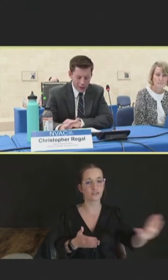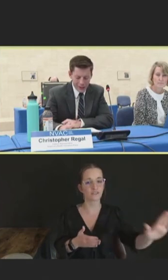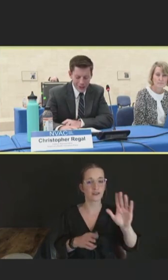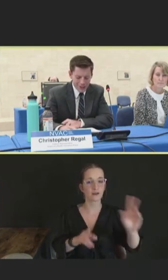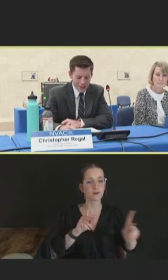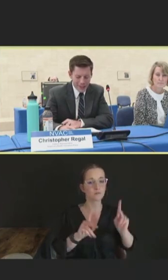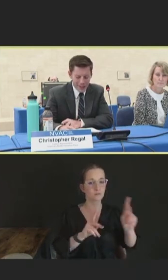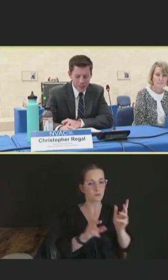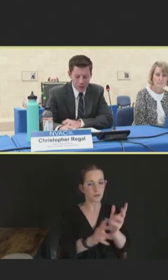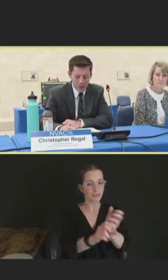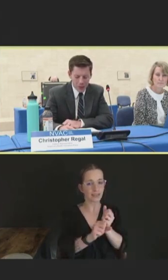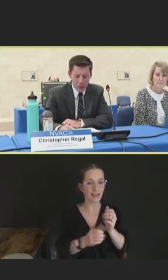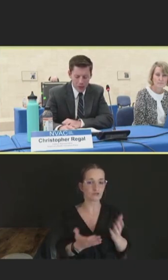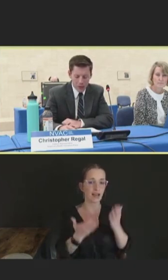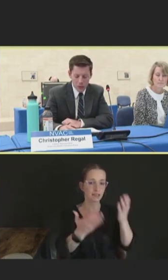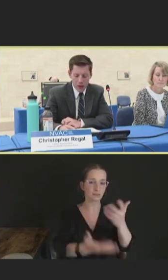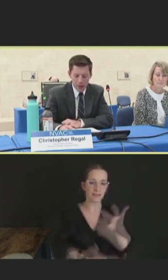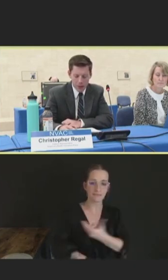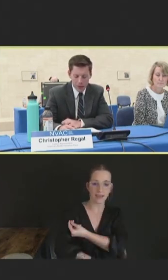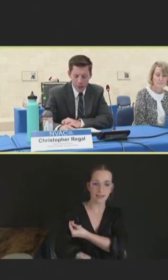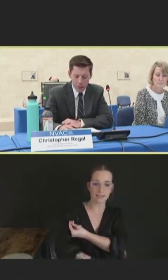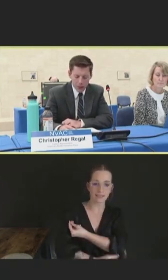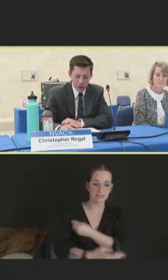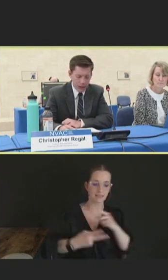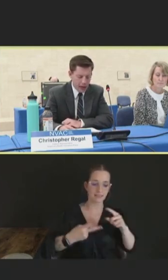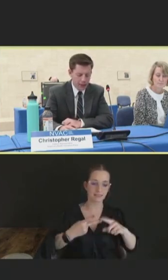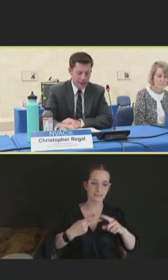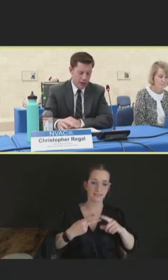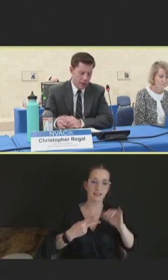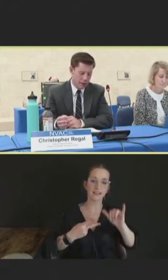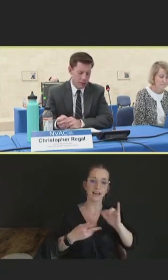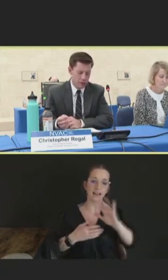All ages vaccine brief is part of the paper that we published that highlights how health insurance